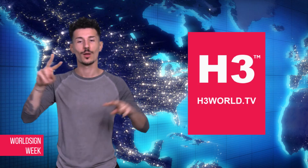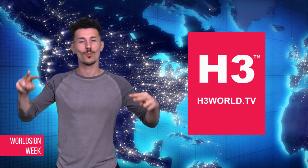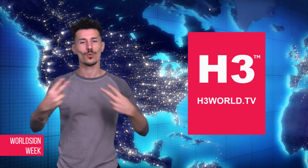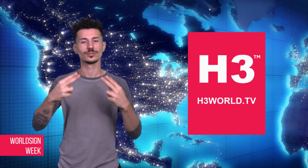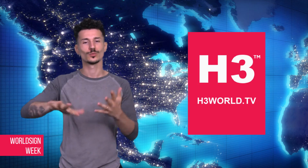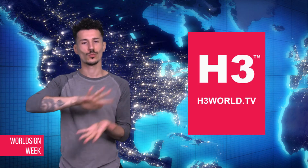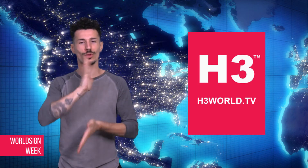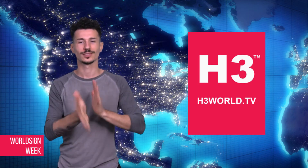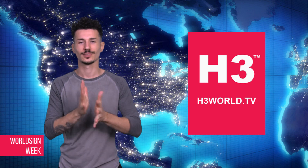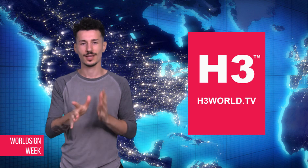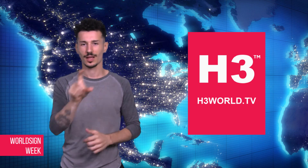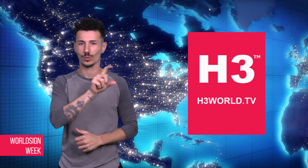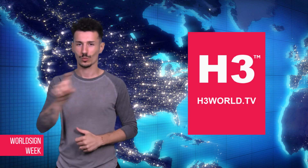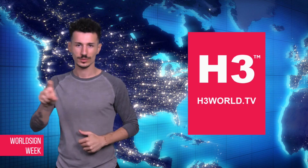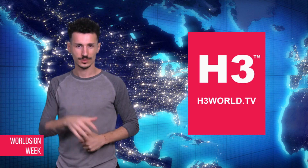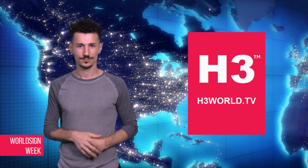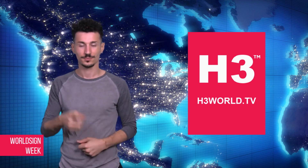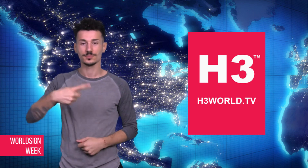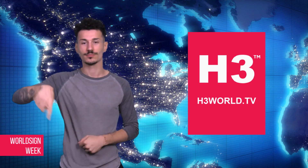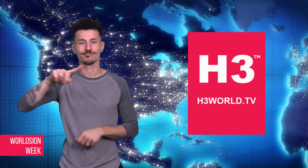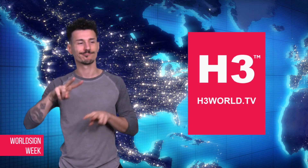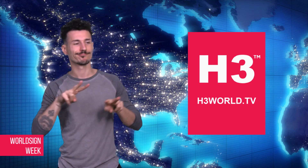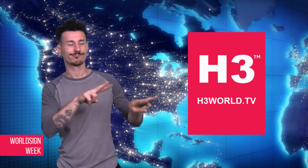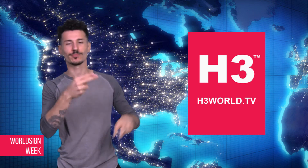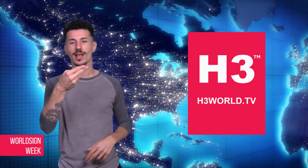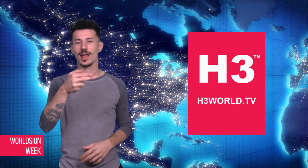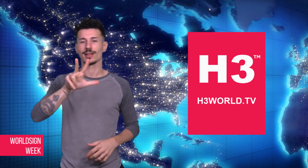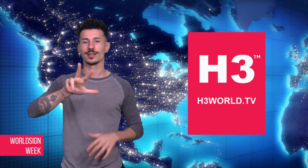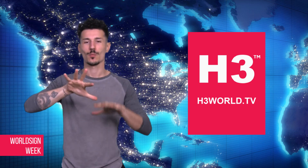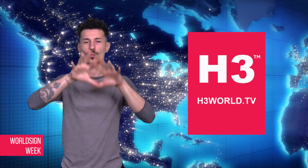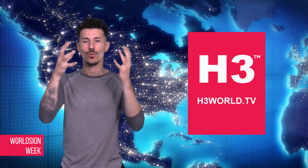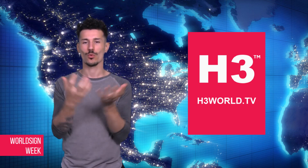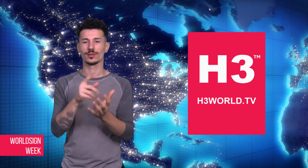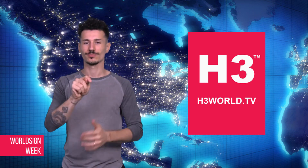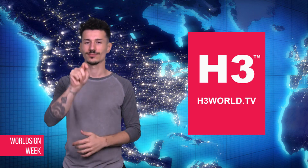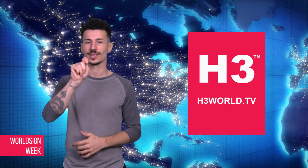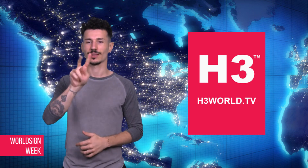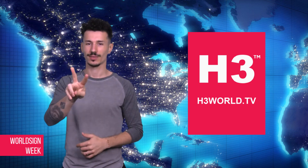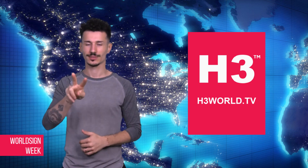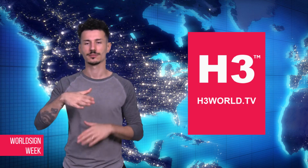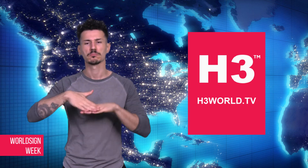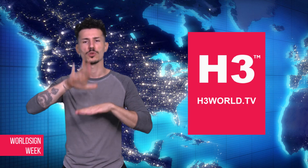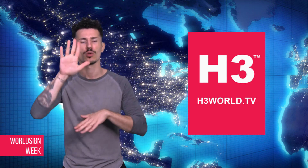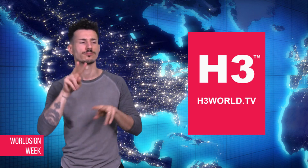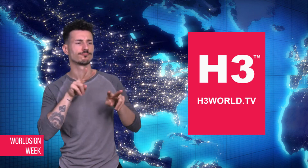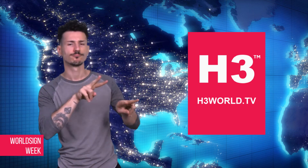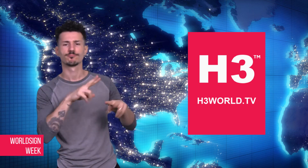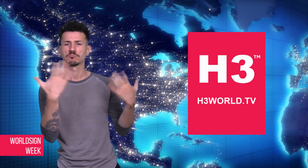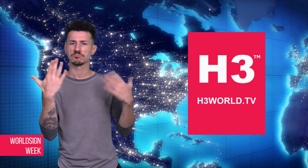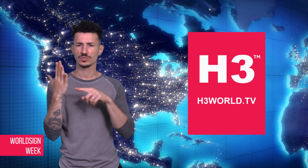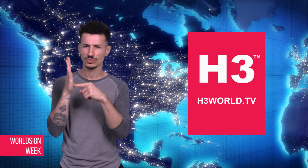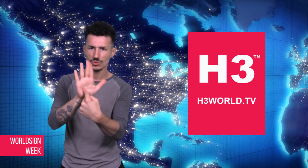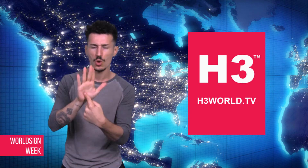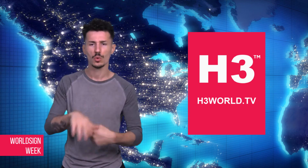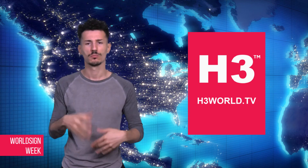Thank you for watching WorldSign Week, visit H3WORLD.TV for more shows,